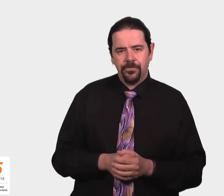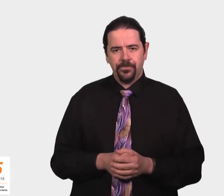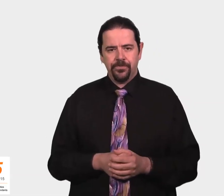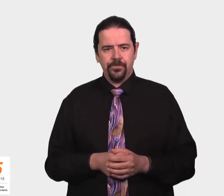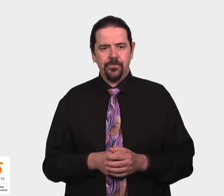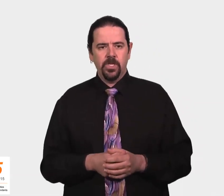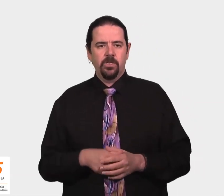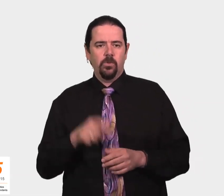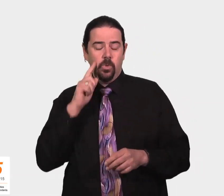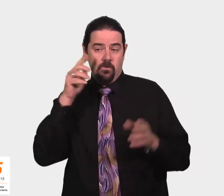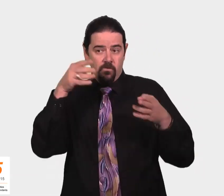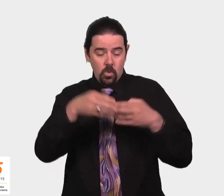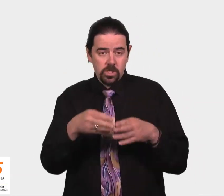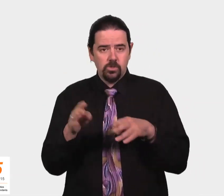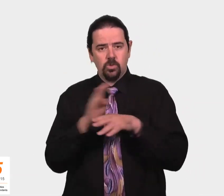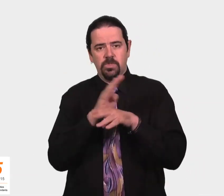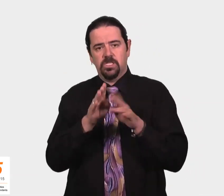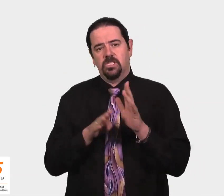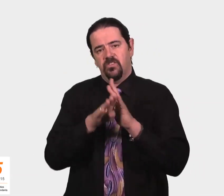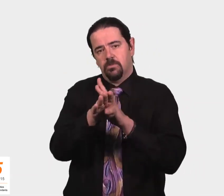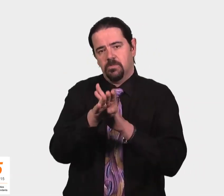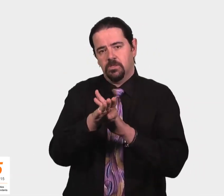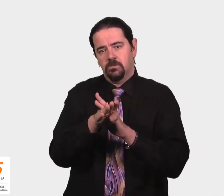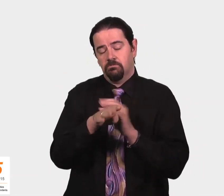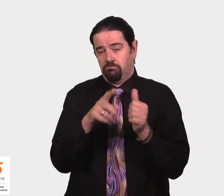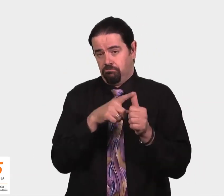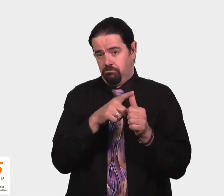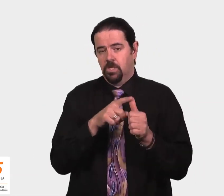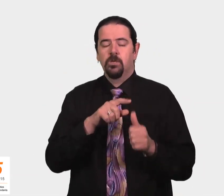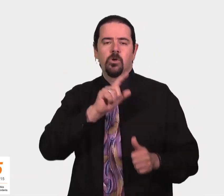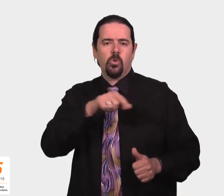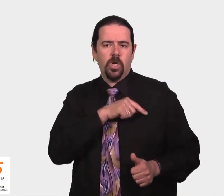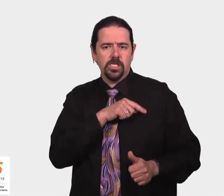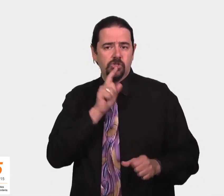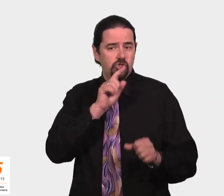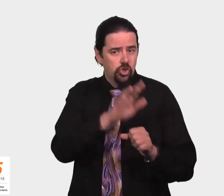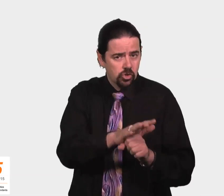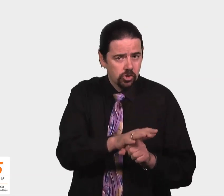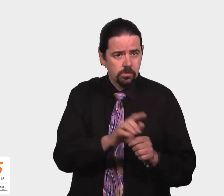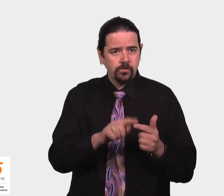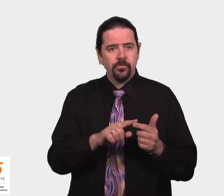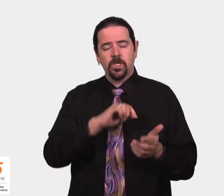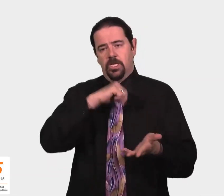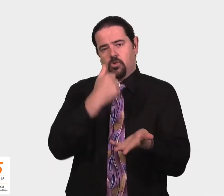We are focusing on business development and quality assurance and accreditation.